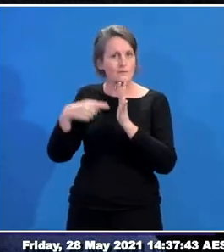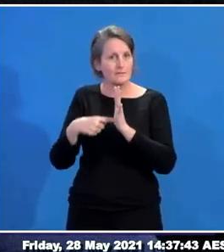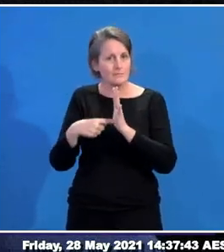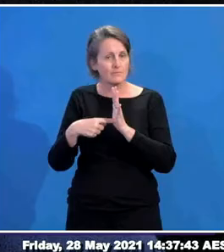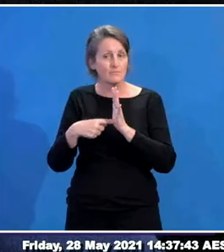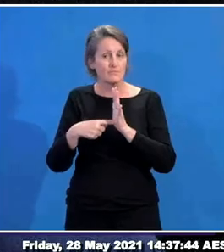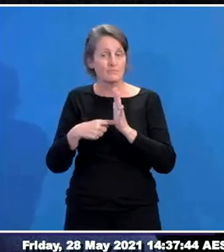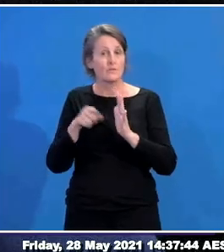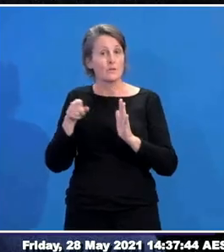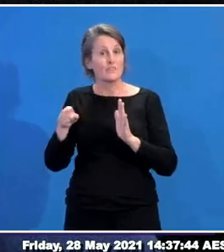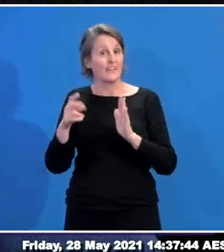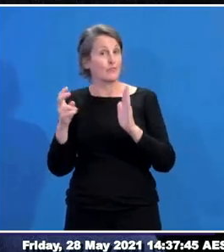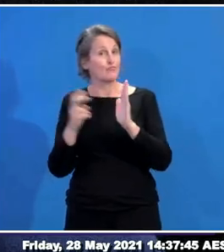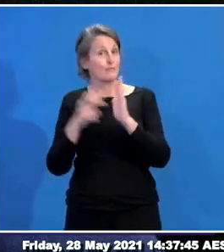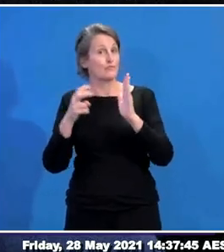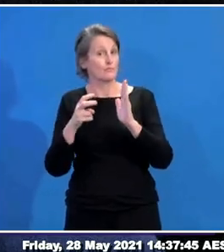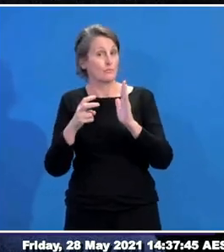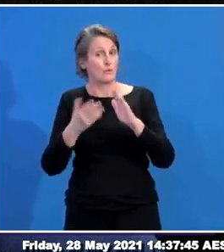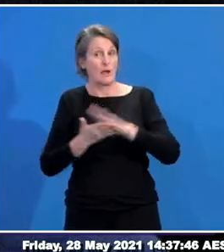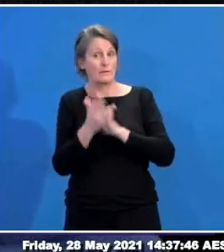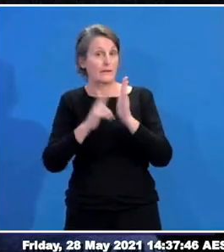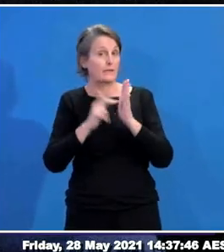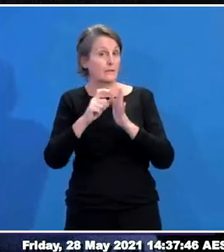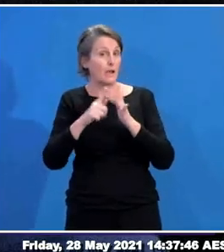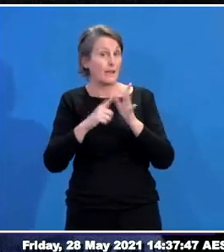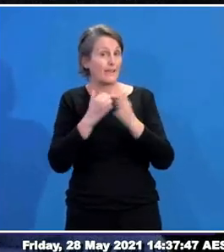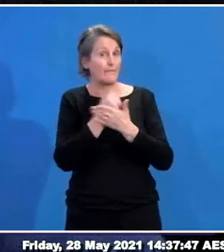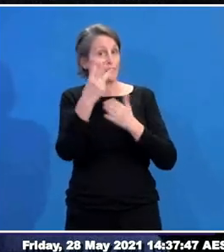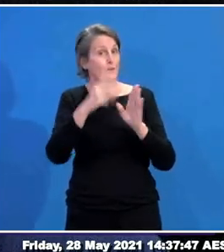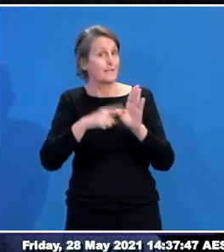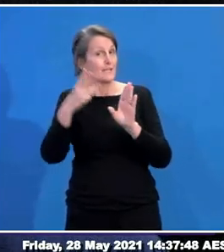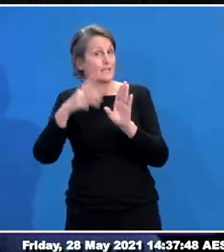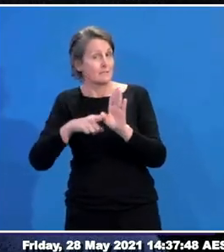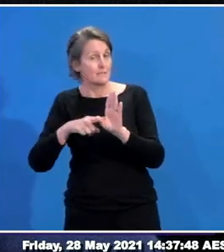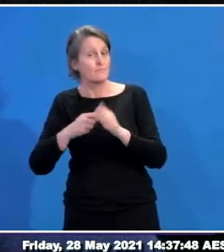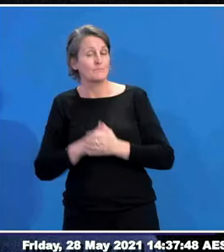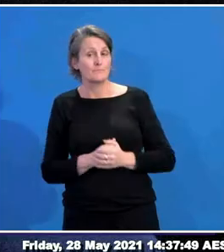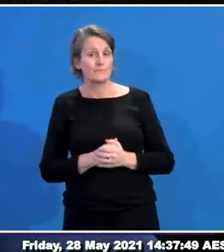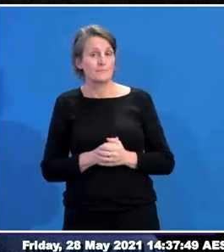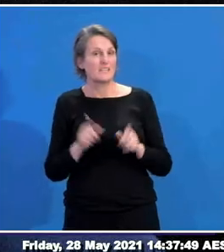a once-every-three-year process for these sort of providers, a certification process